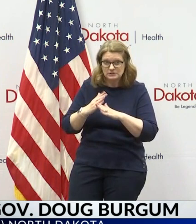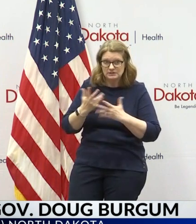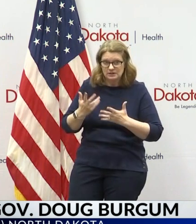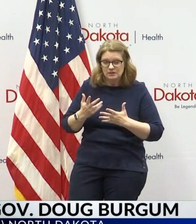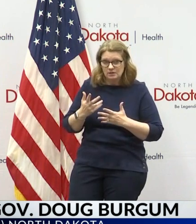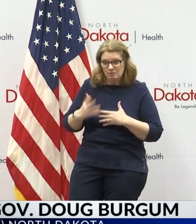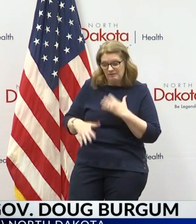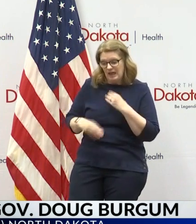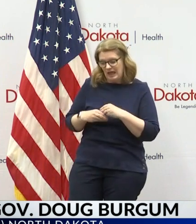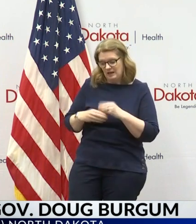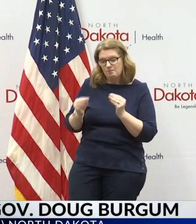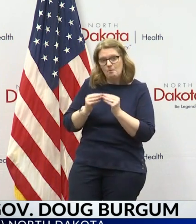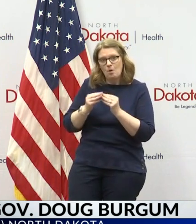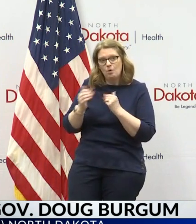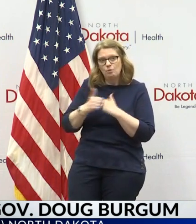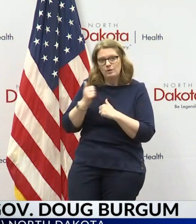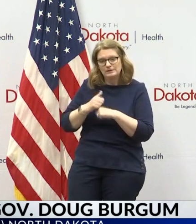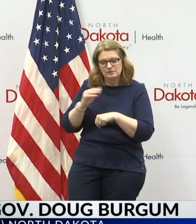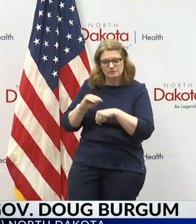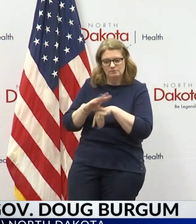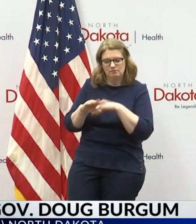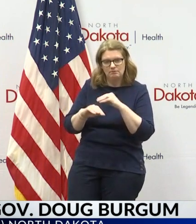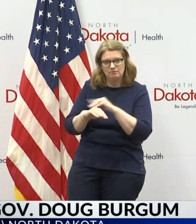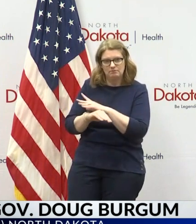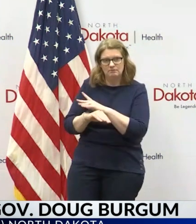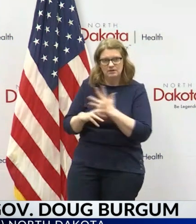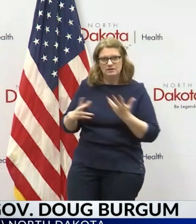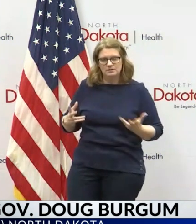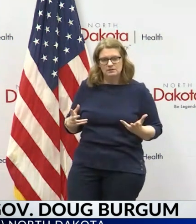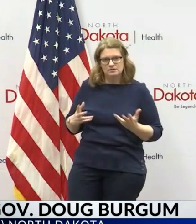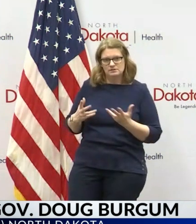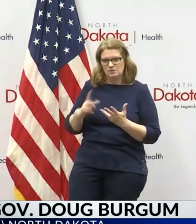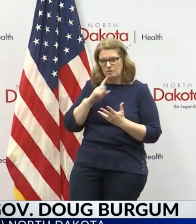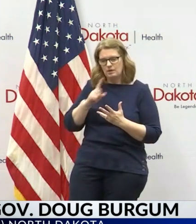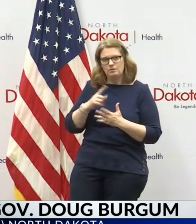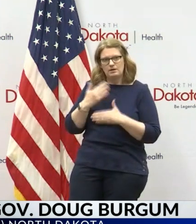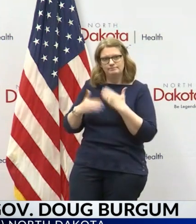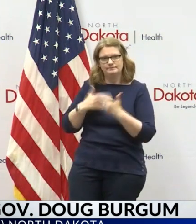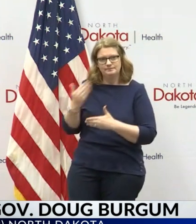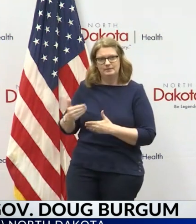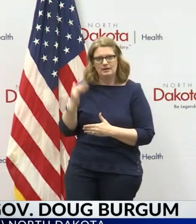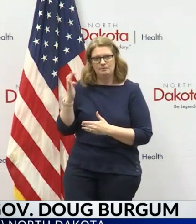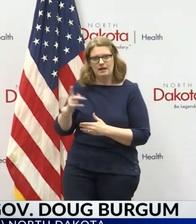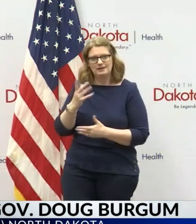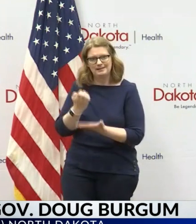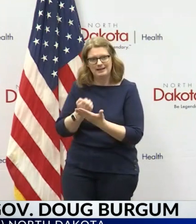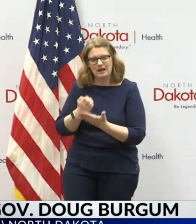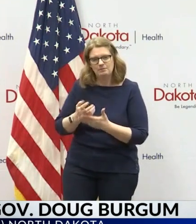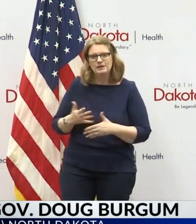SO WE WANT TO BE CLEAR ABOUT. THAT WE WANT TO MAKE SURE WE'RE PROTECTING THE MOST VULNERABLE